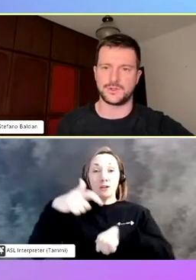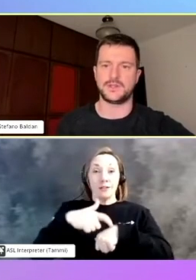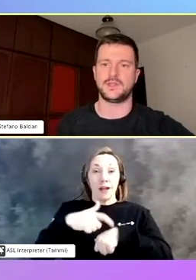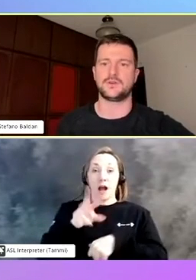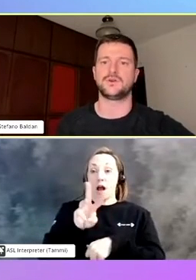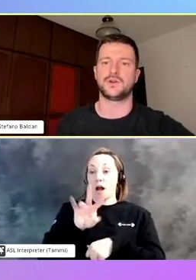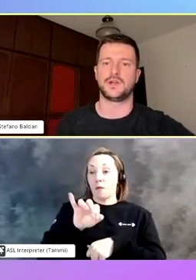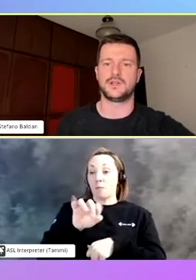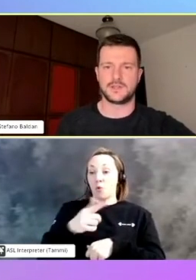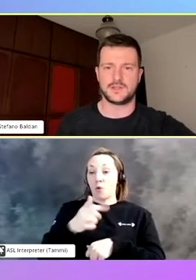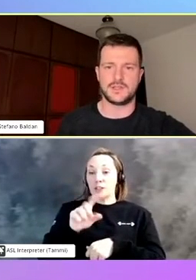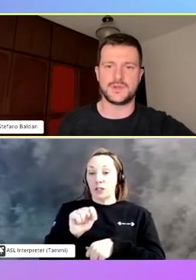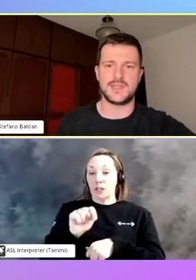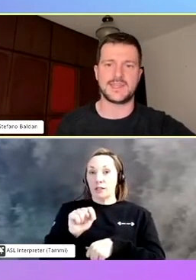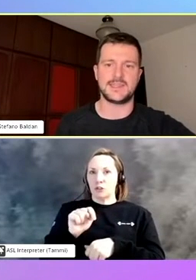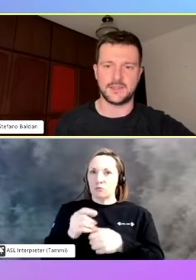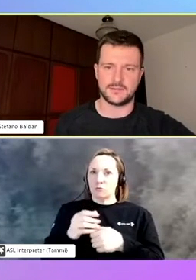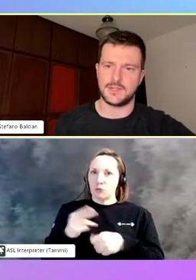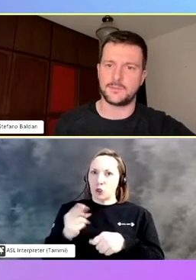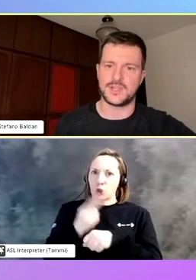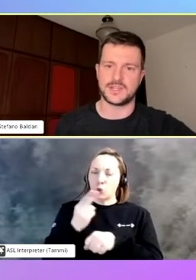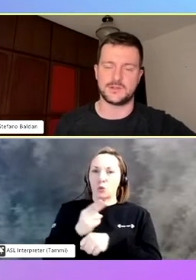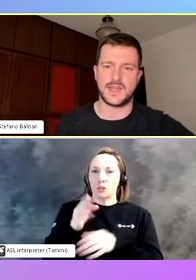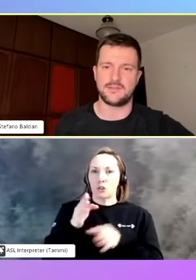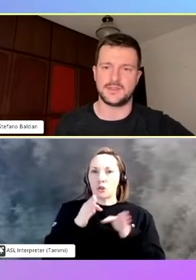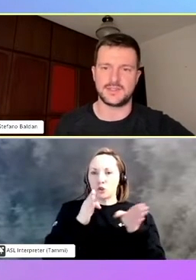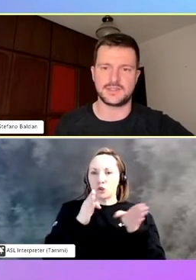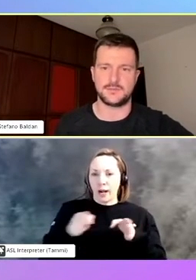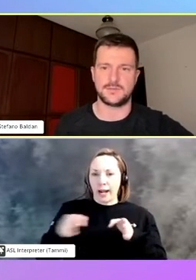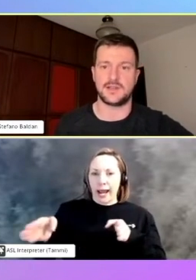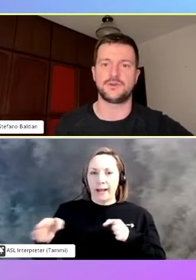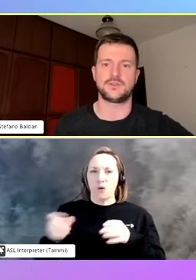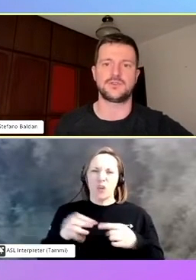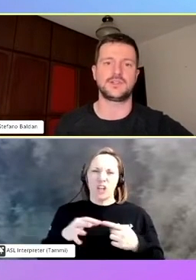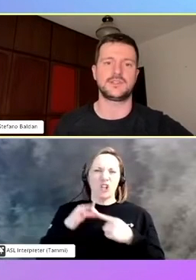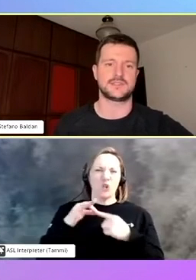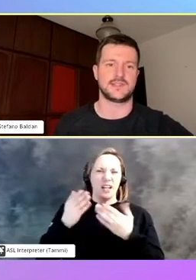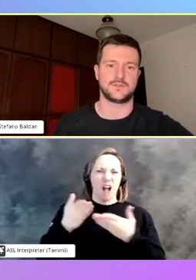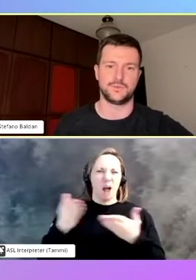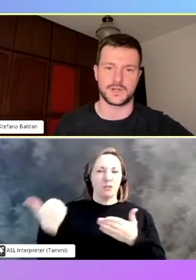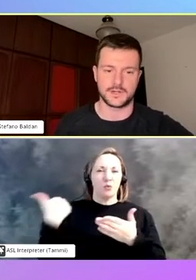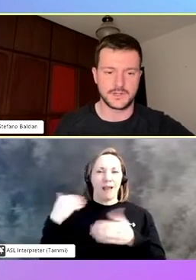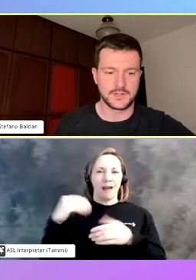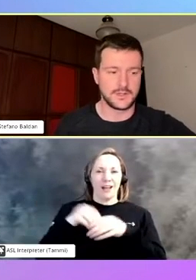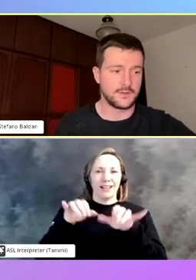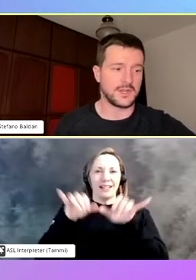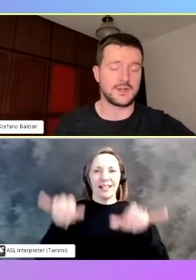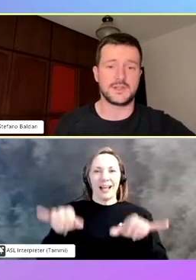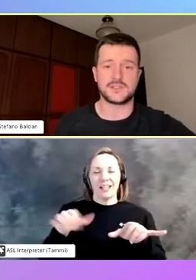The first thing and the very first step for any accessibility program is to think about compliance. What do we think about compliance?